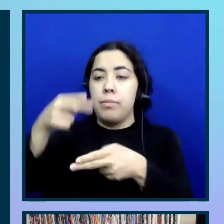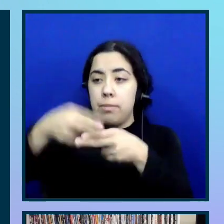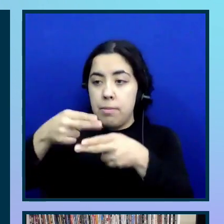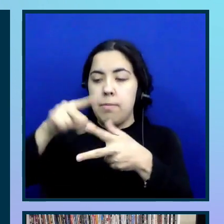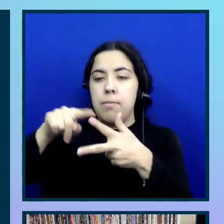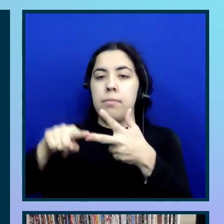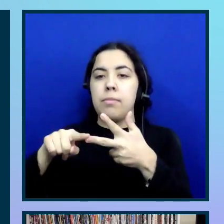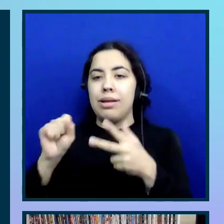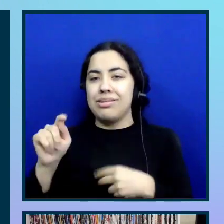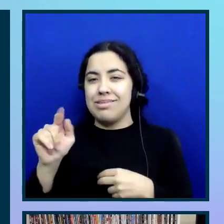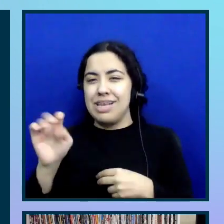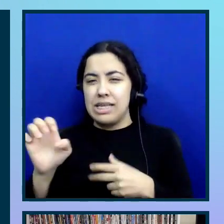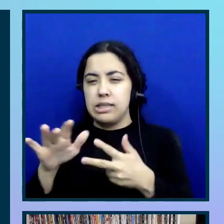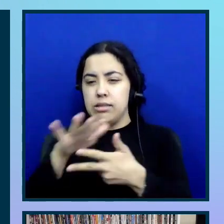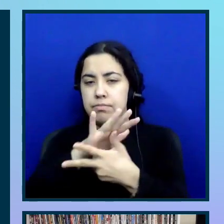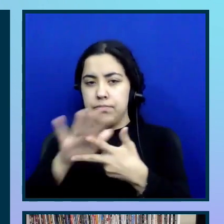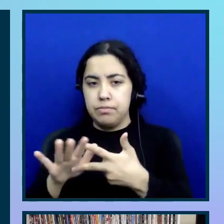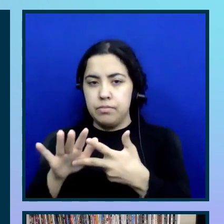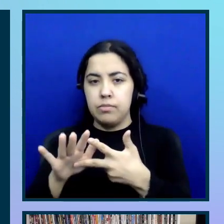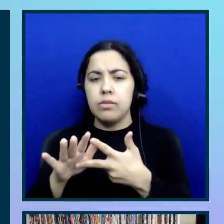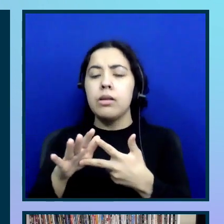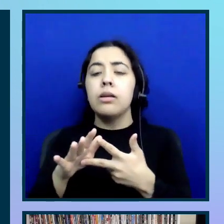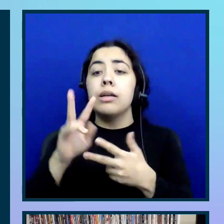The second question, what happens when I click the thing?